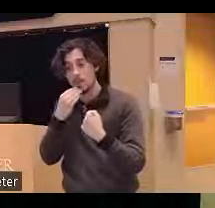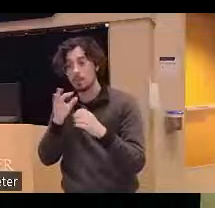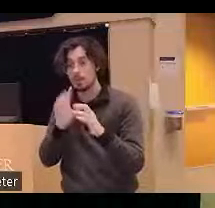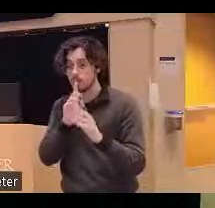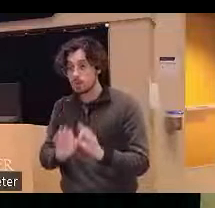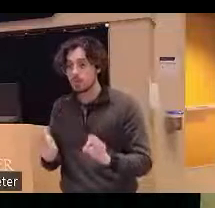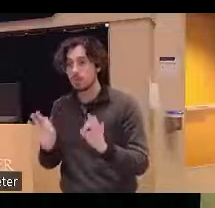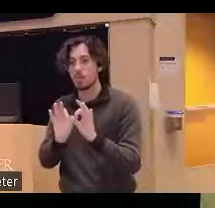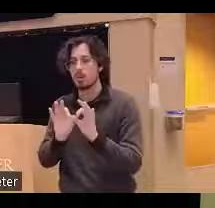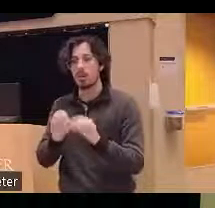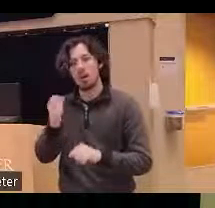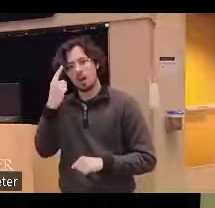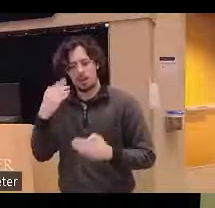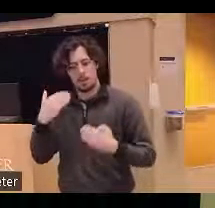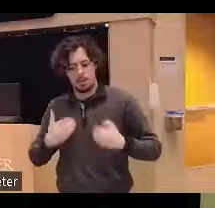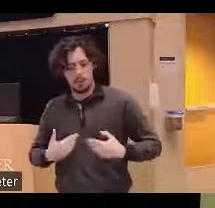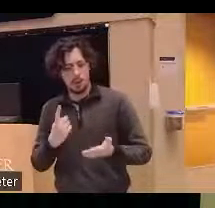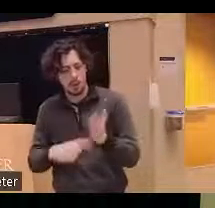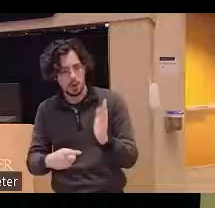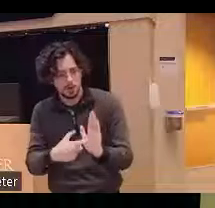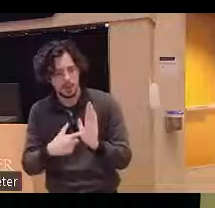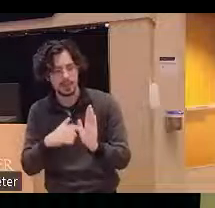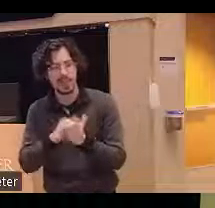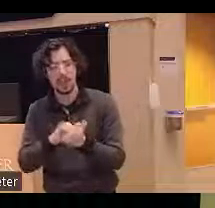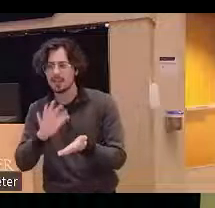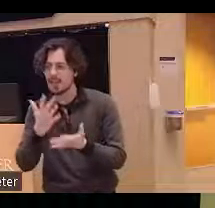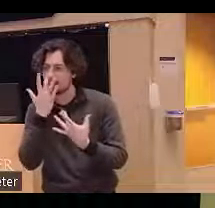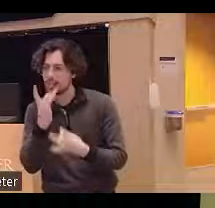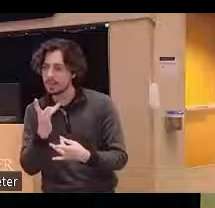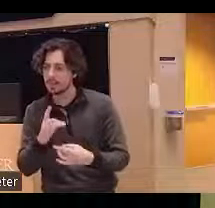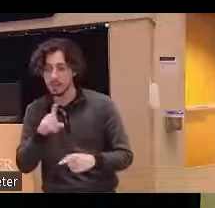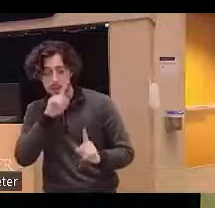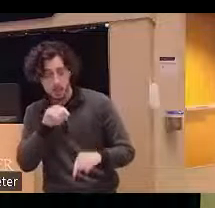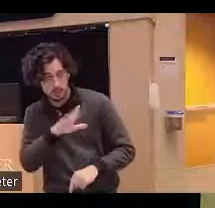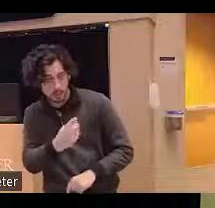you know what our body needs um which is pretty intriguing did that answer your question yes or